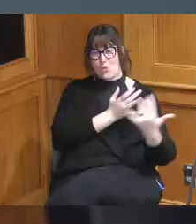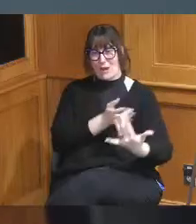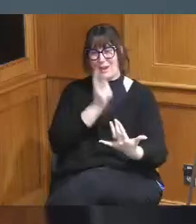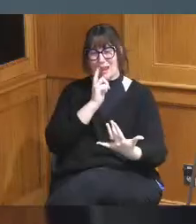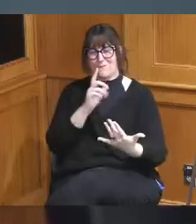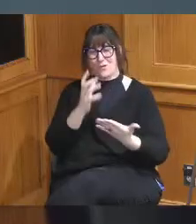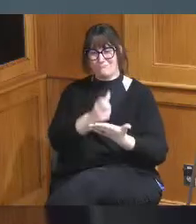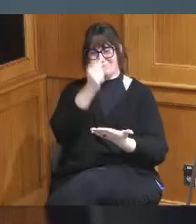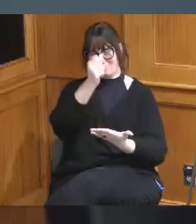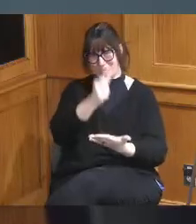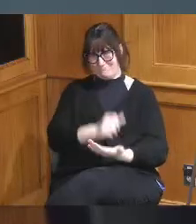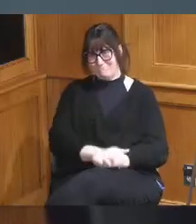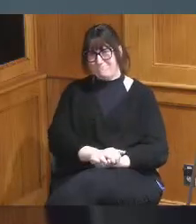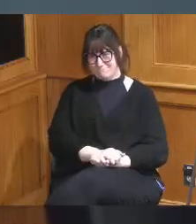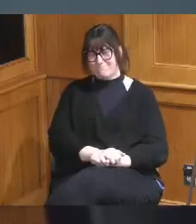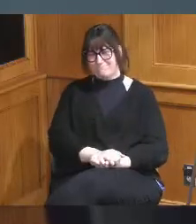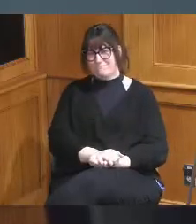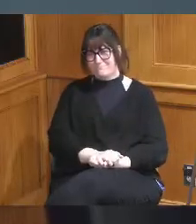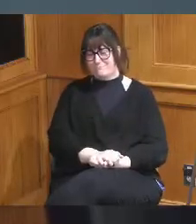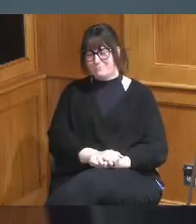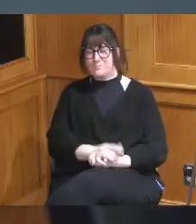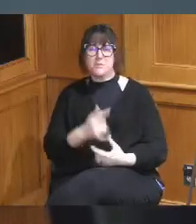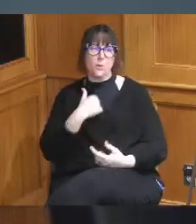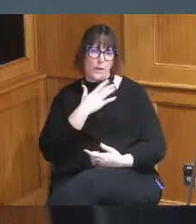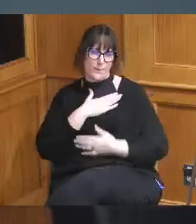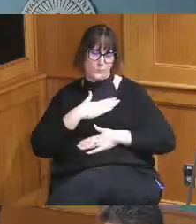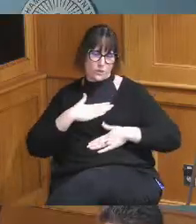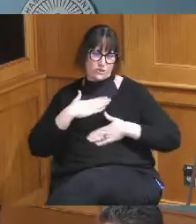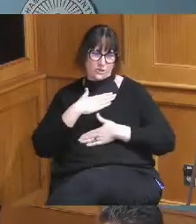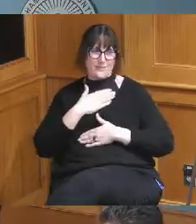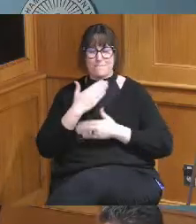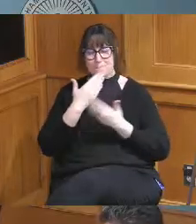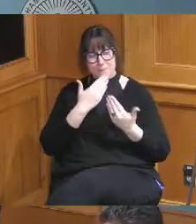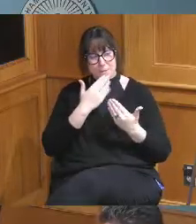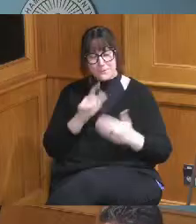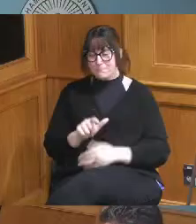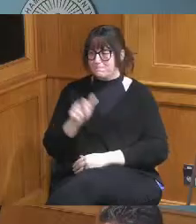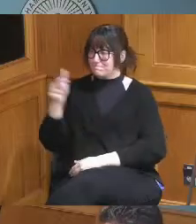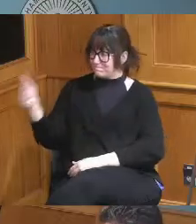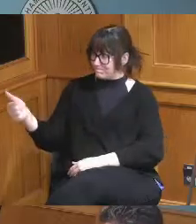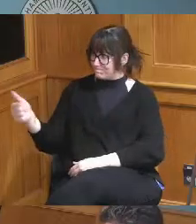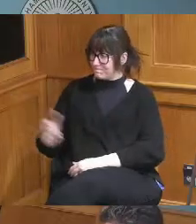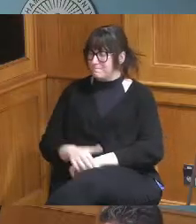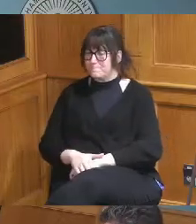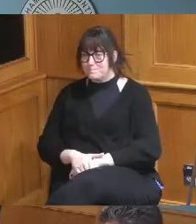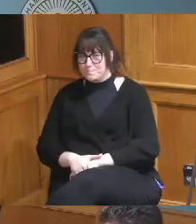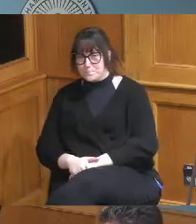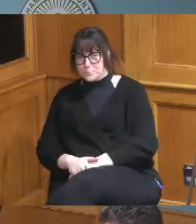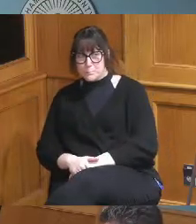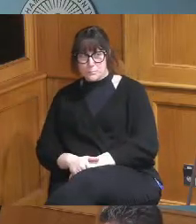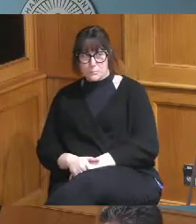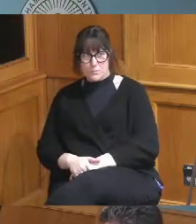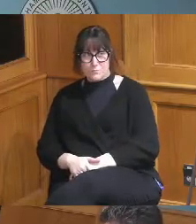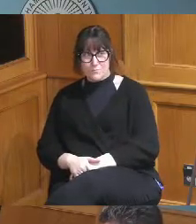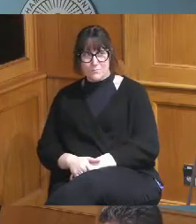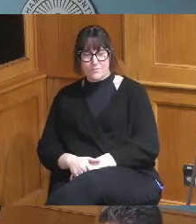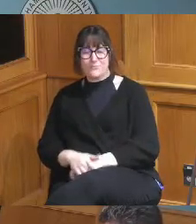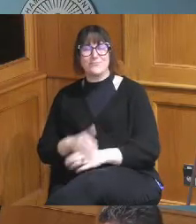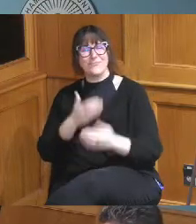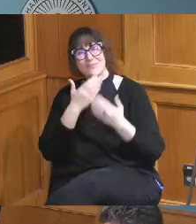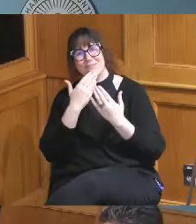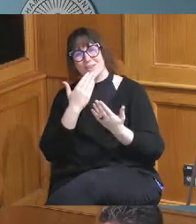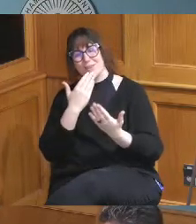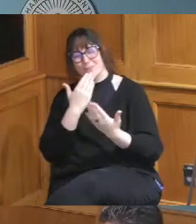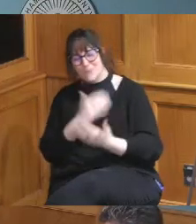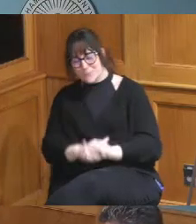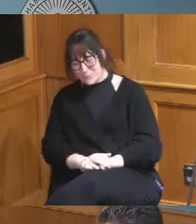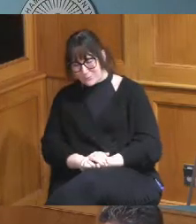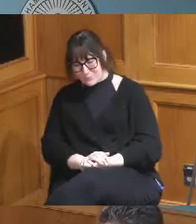so that's all I have I do appreciate that thank you Commissioner Reece thank you very much one of